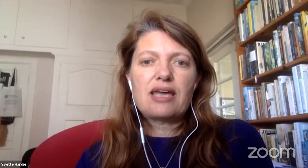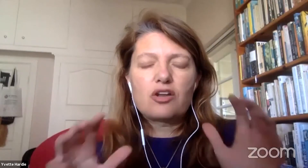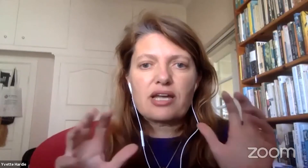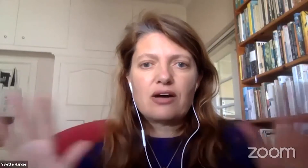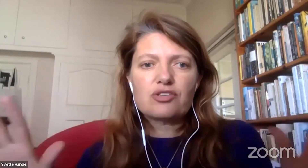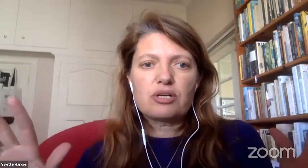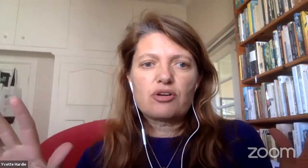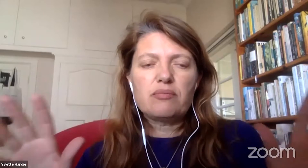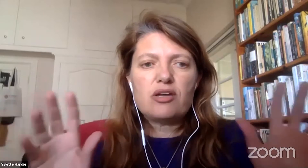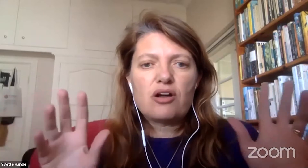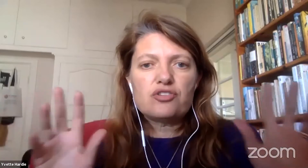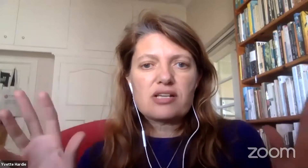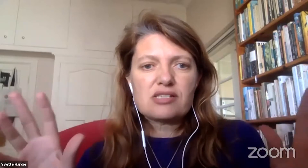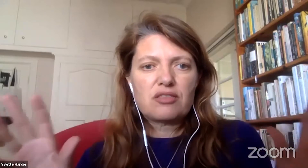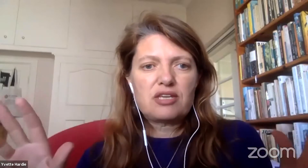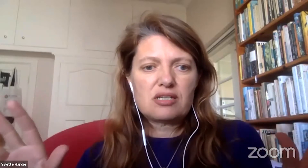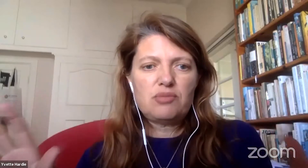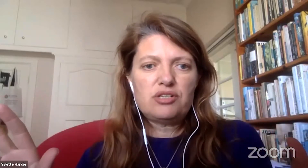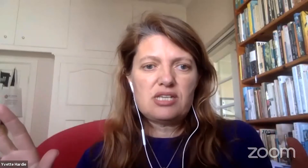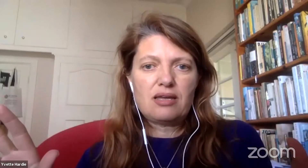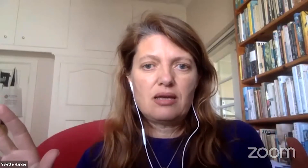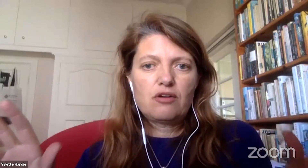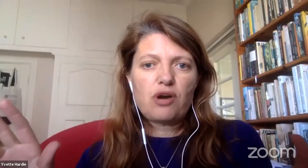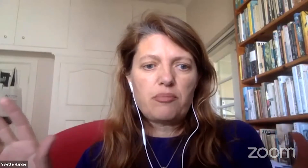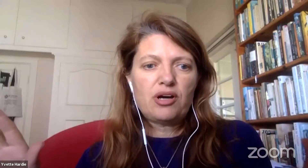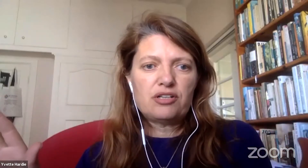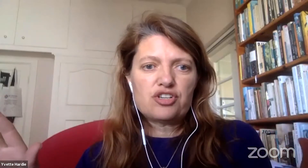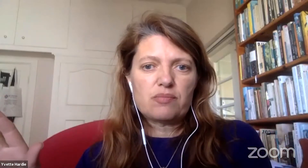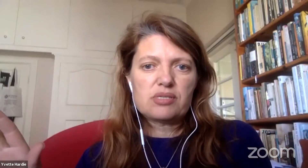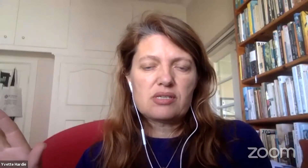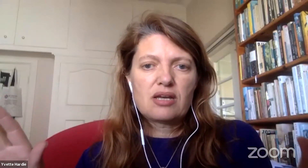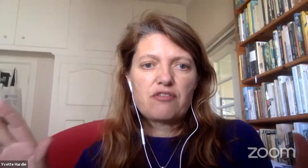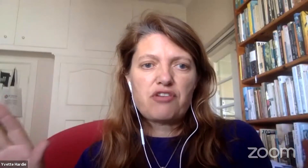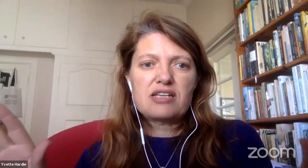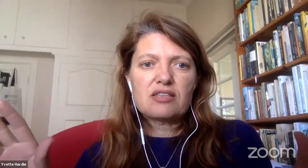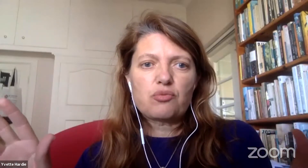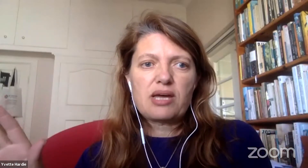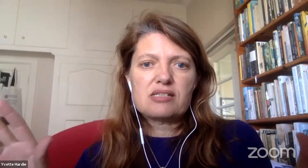looking outward, looking beyond just the theatre community for our partnerships. Finding the ways